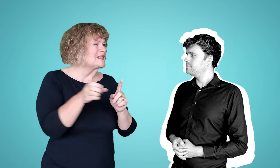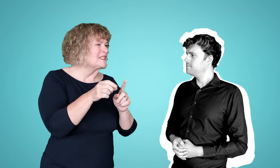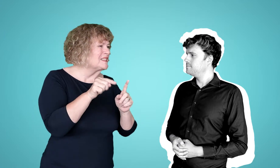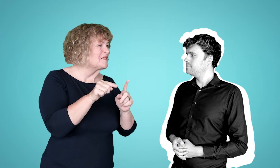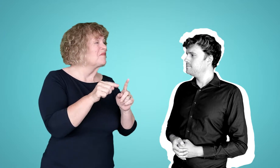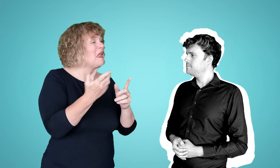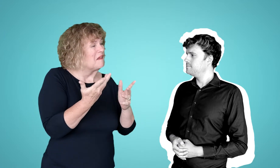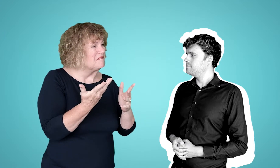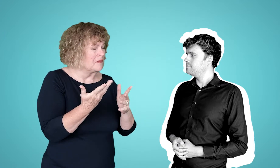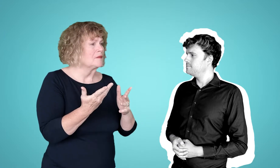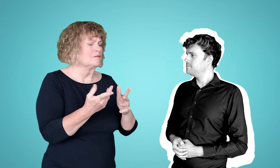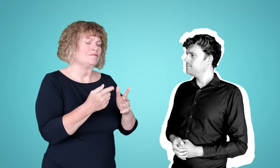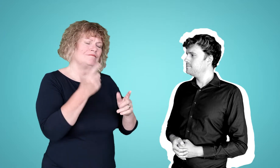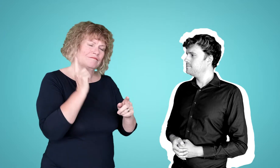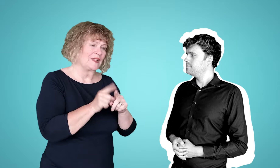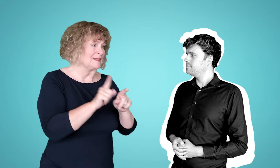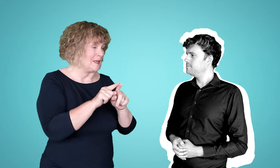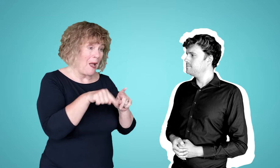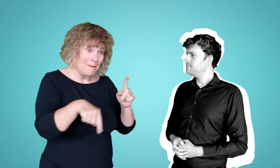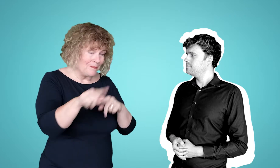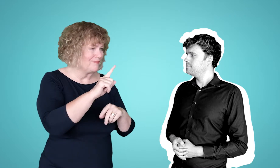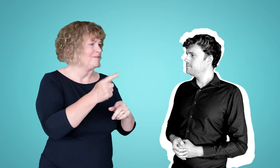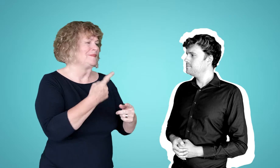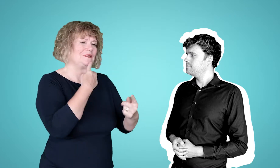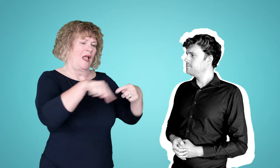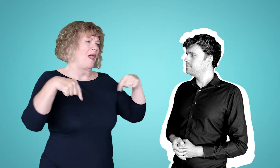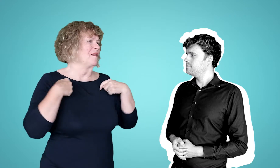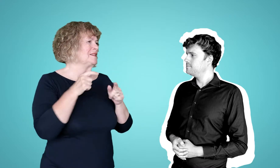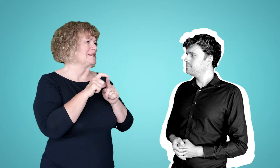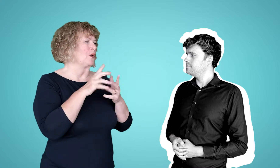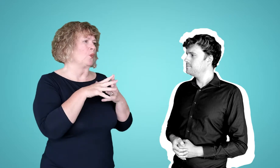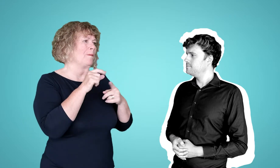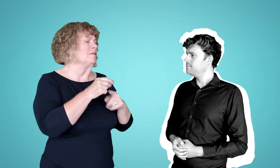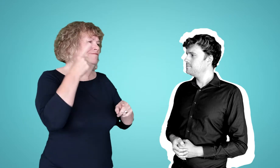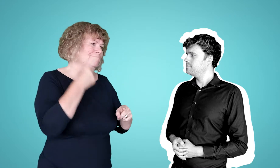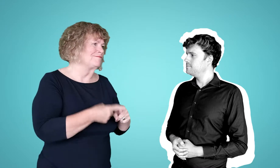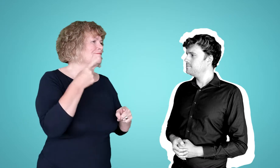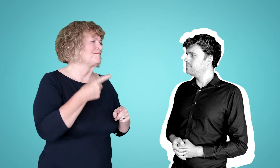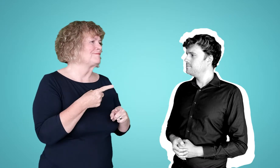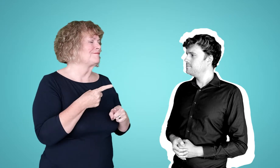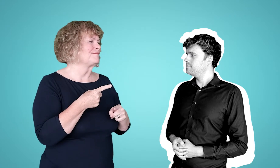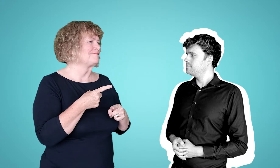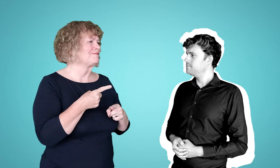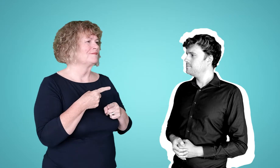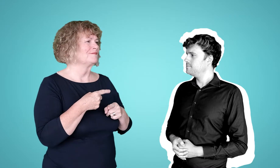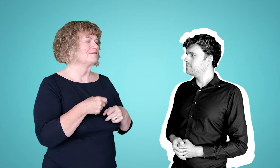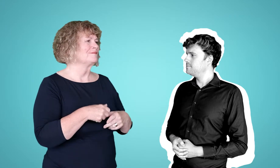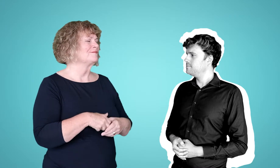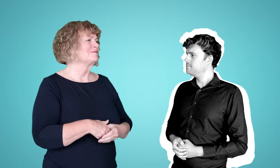they or their appointee, if they have one, must tell DWP straight away.